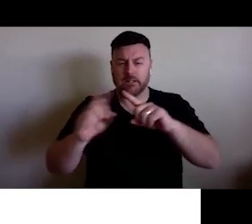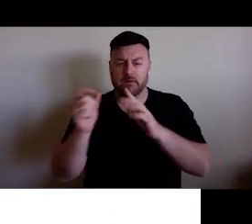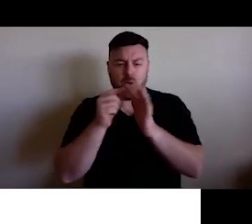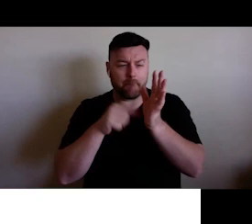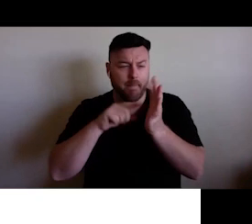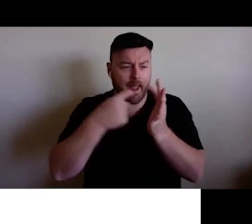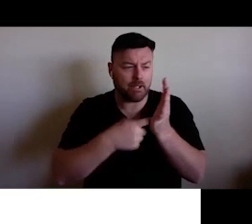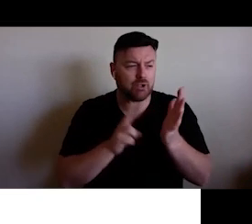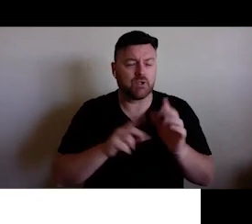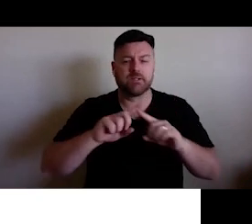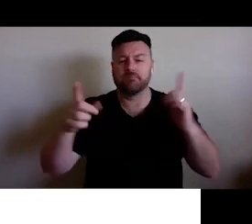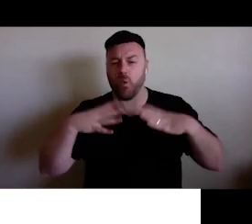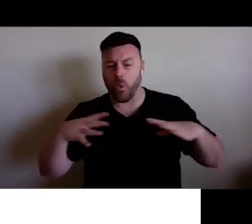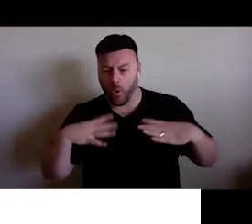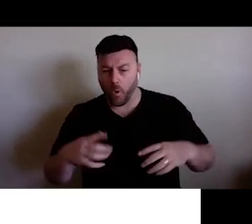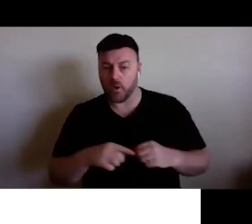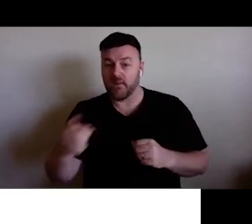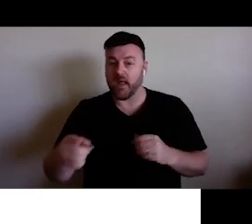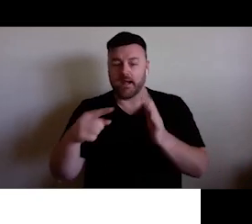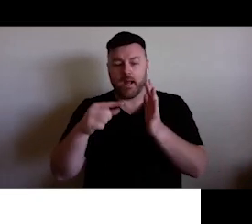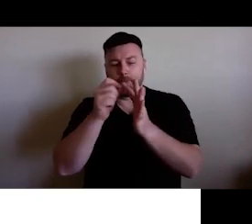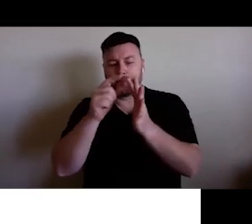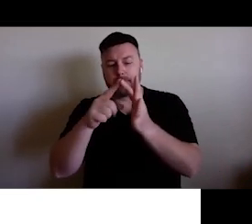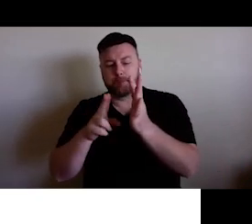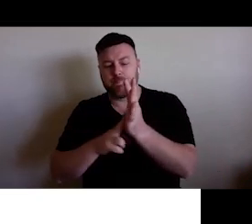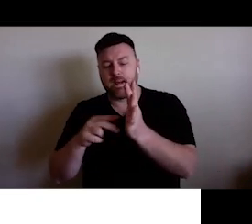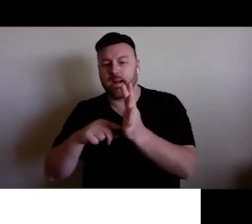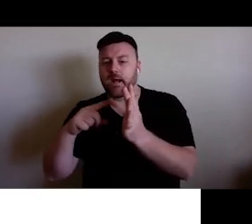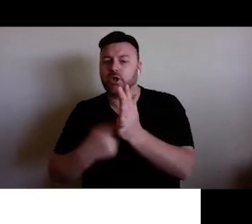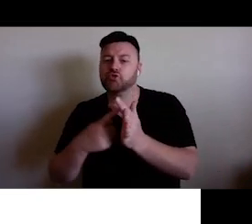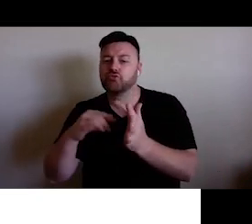doing something new in this craft and sewing space. She eventually got